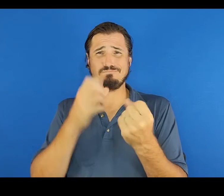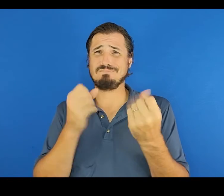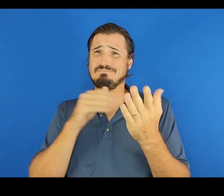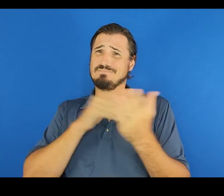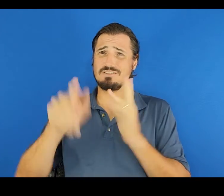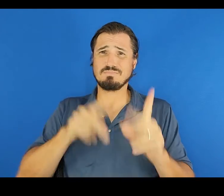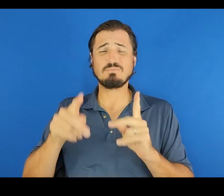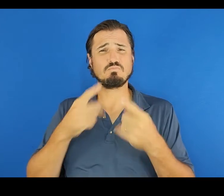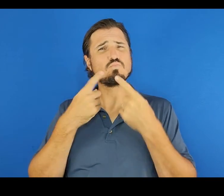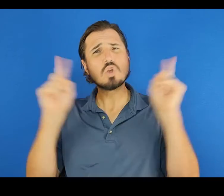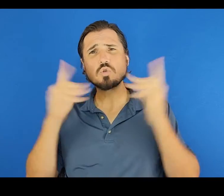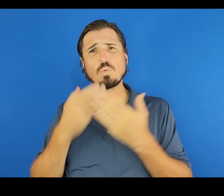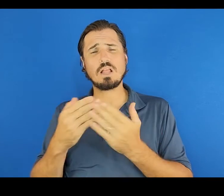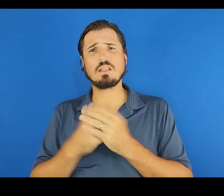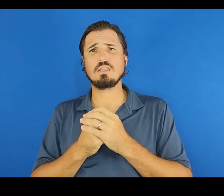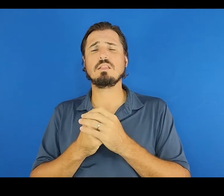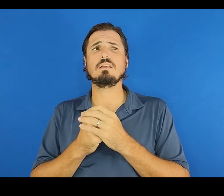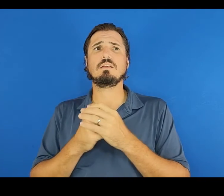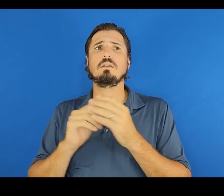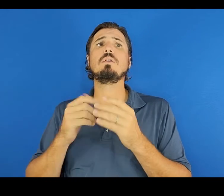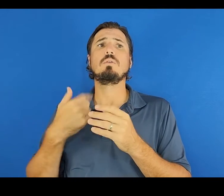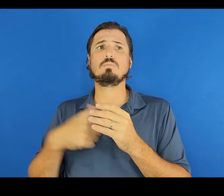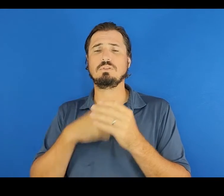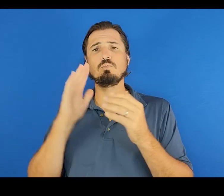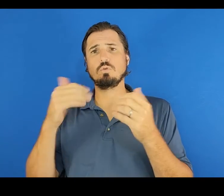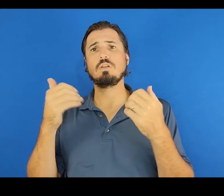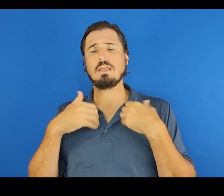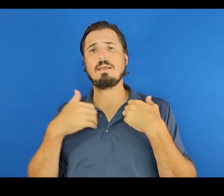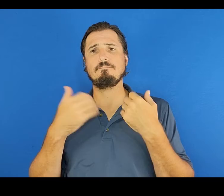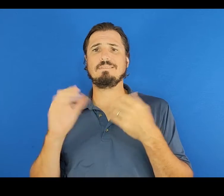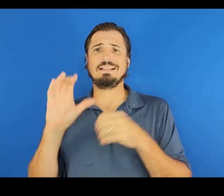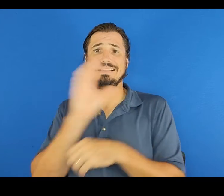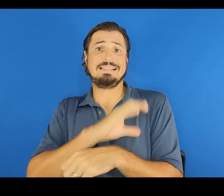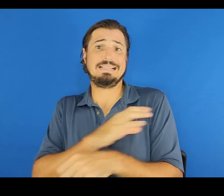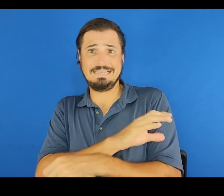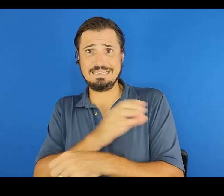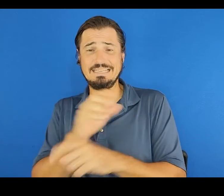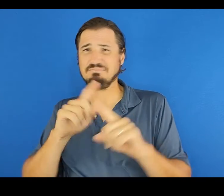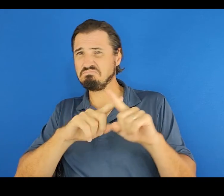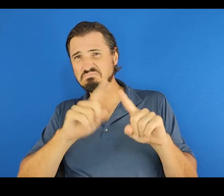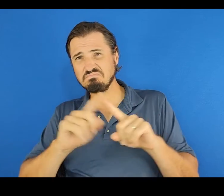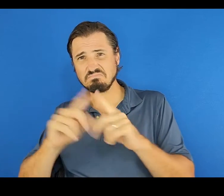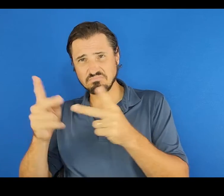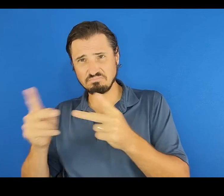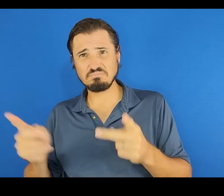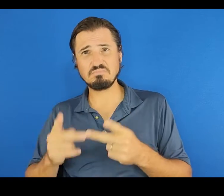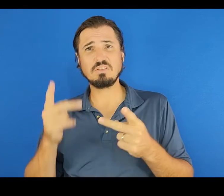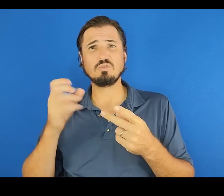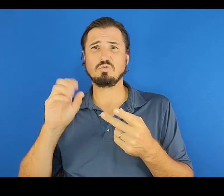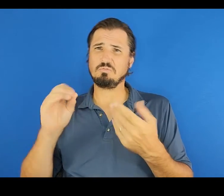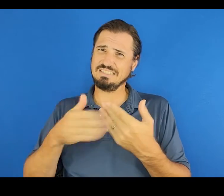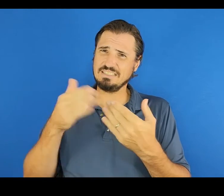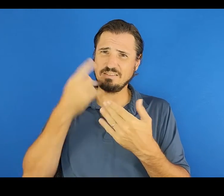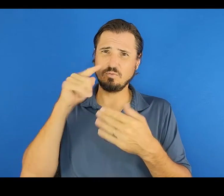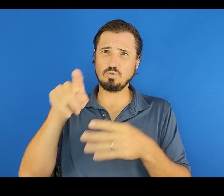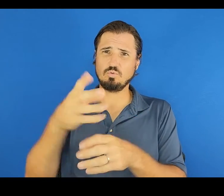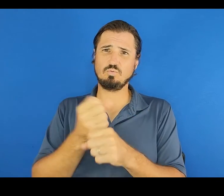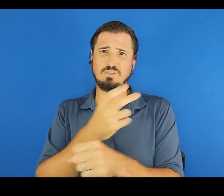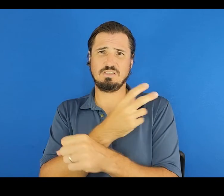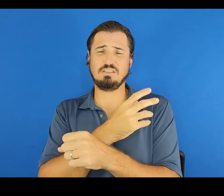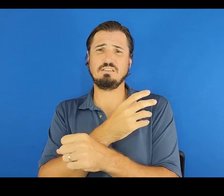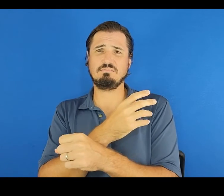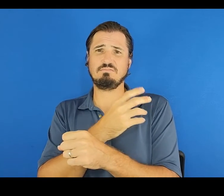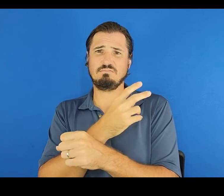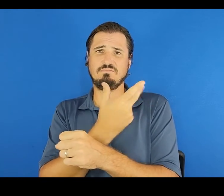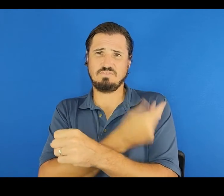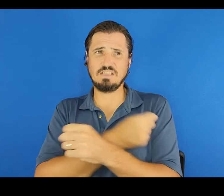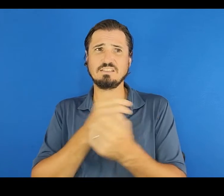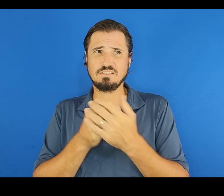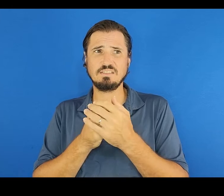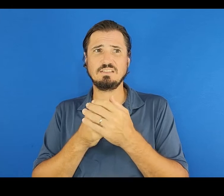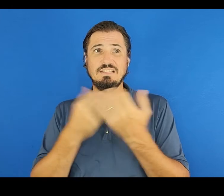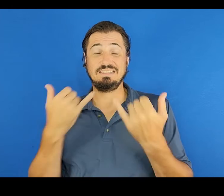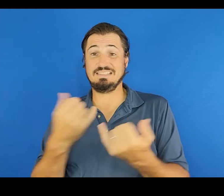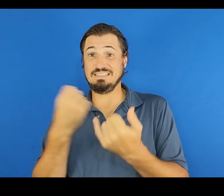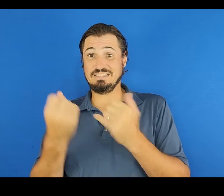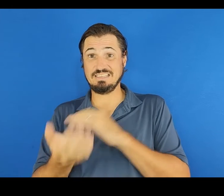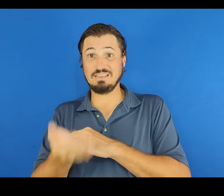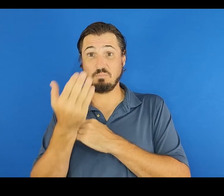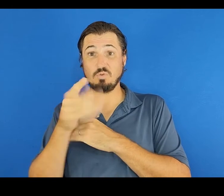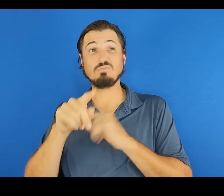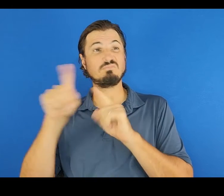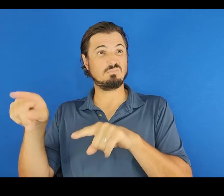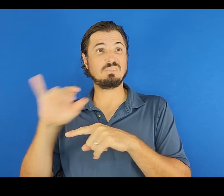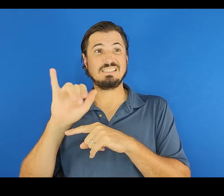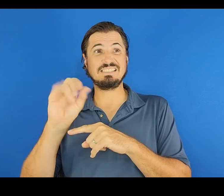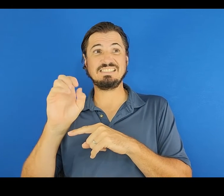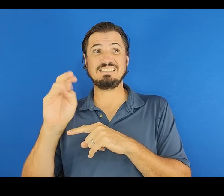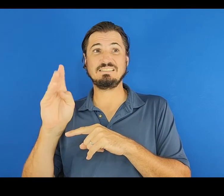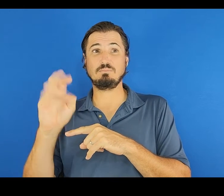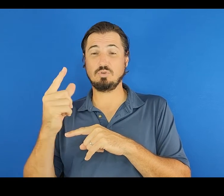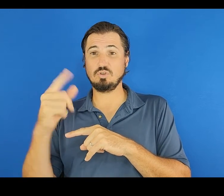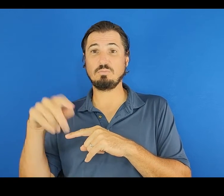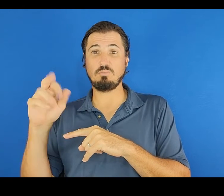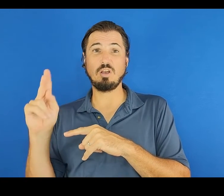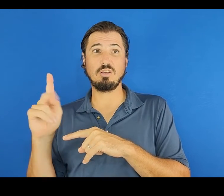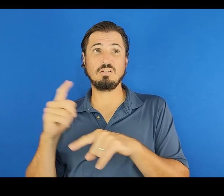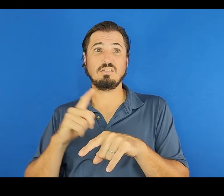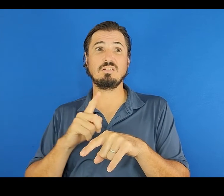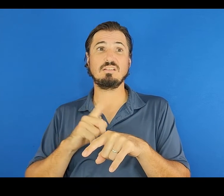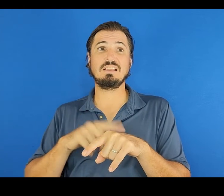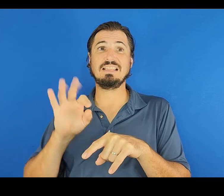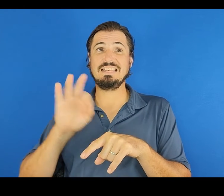Our partners are holding pop-up clinics to make it as convenient as possible. The team from Hoʻōla Lāhui will be at Isenberg Park in Līhuʻe this Saturday morning, October 2 from 9-11. Our